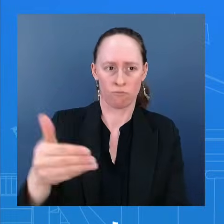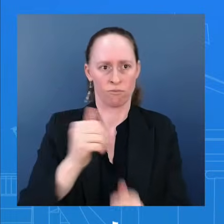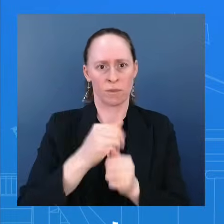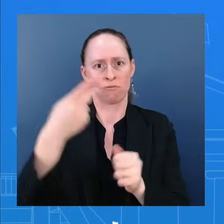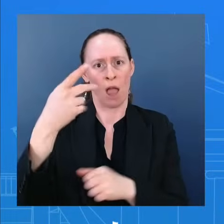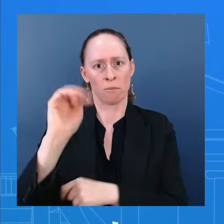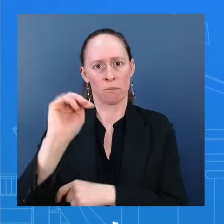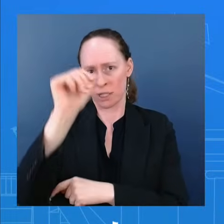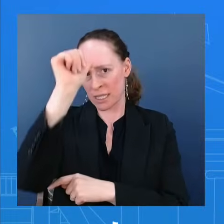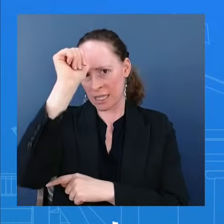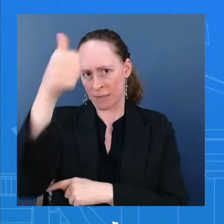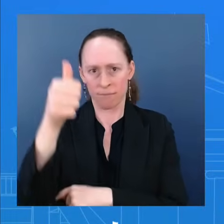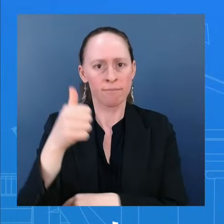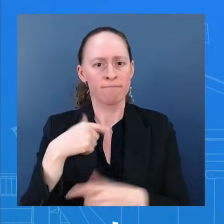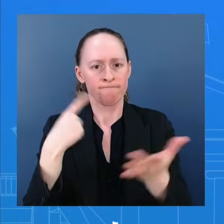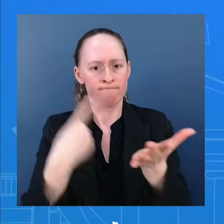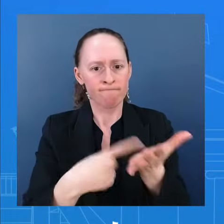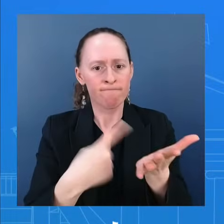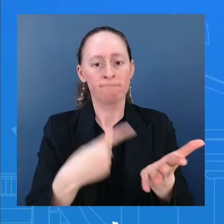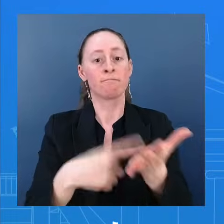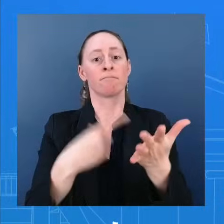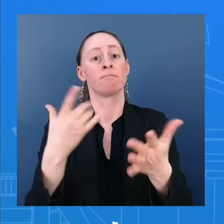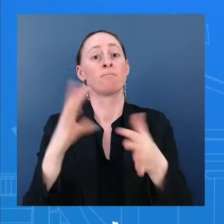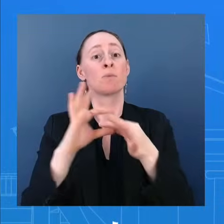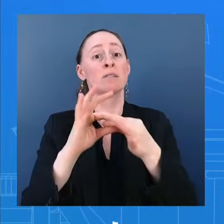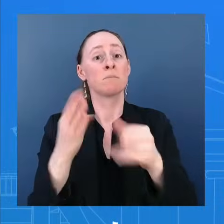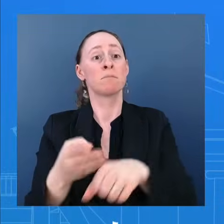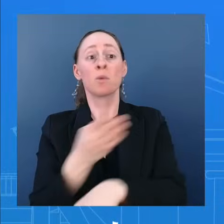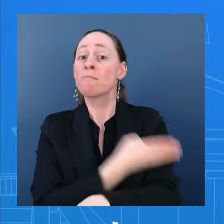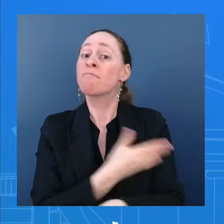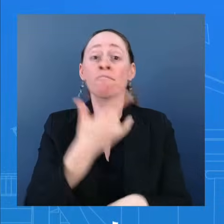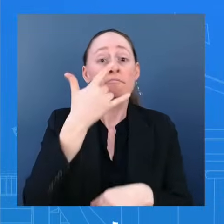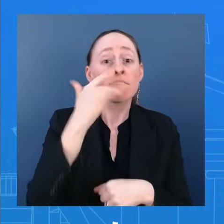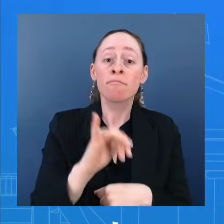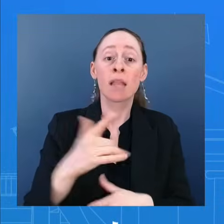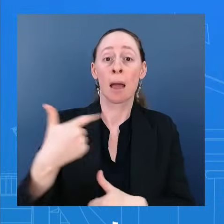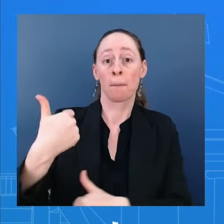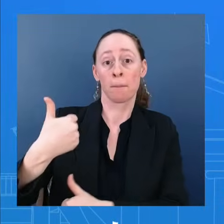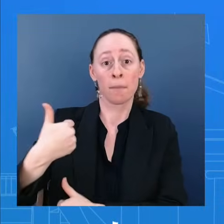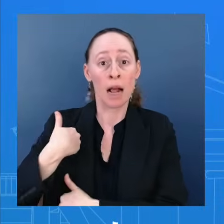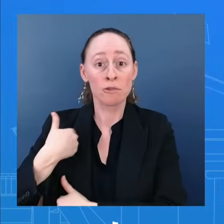military-to-military communication and --